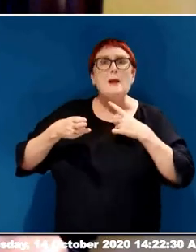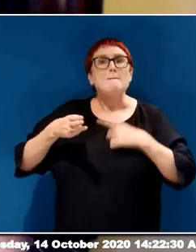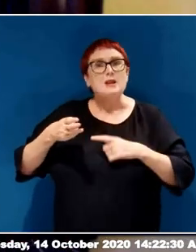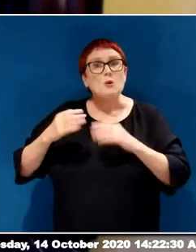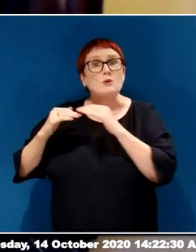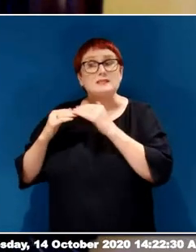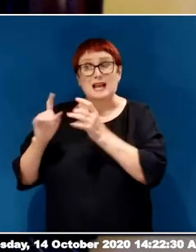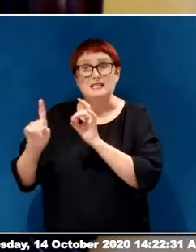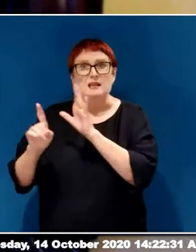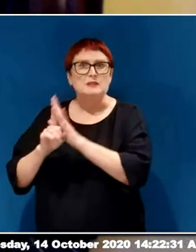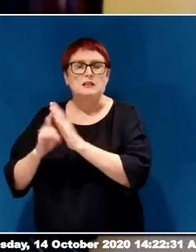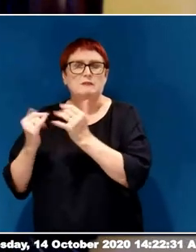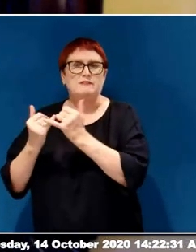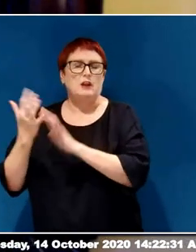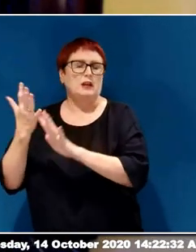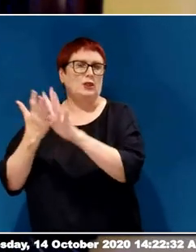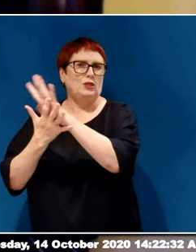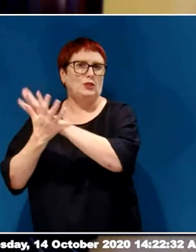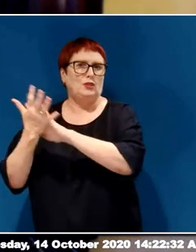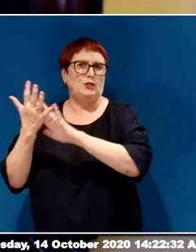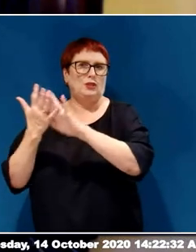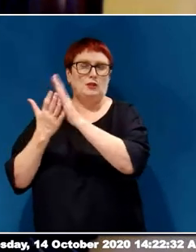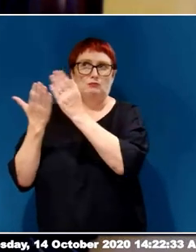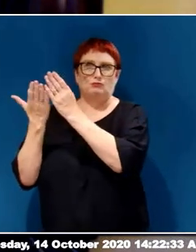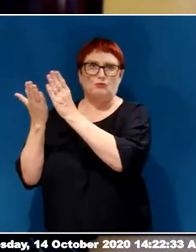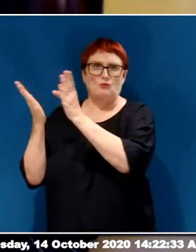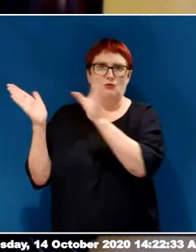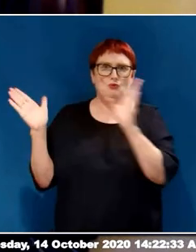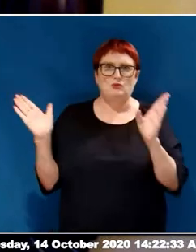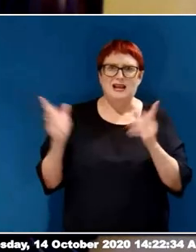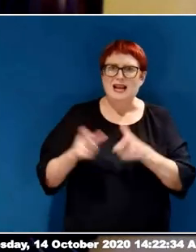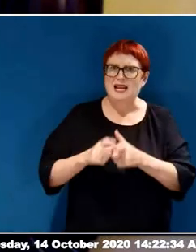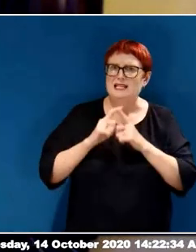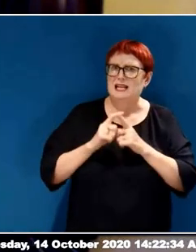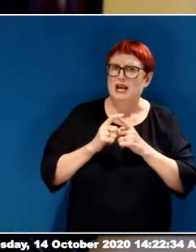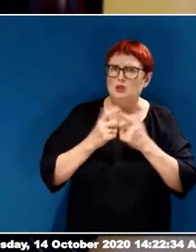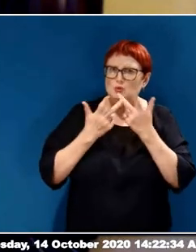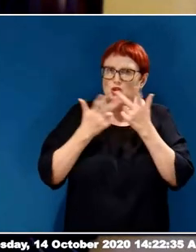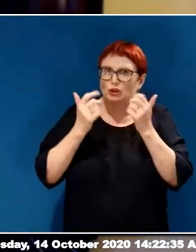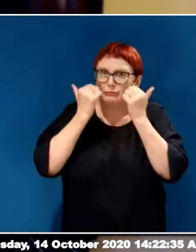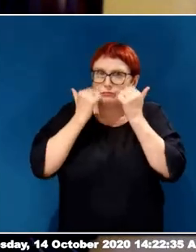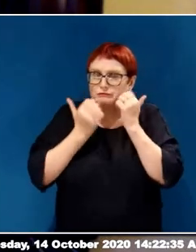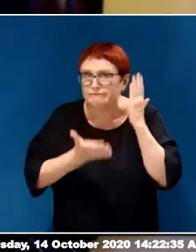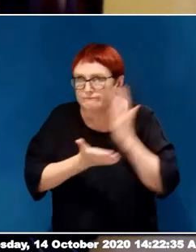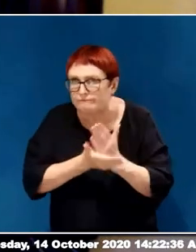And this was after some years of policy initiative in Victoria requiring that